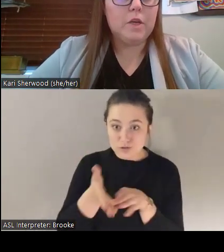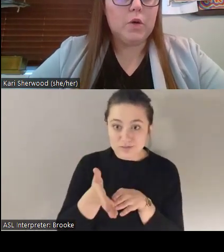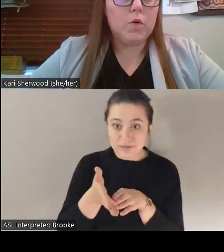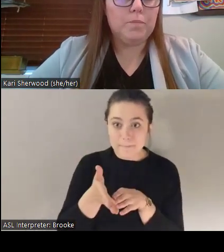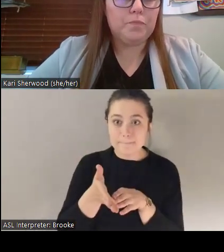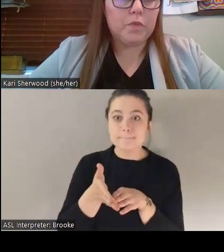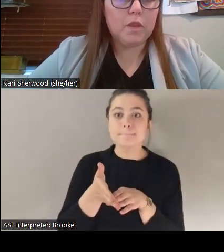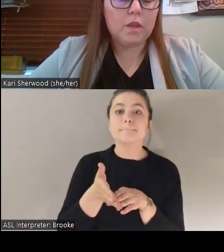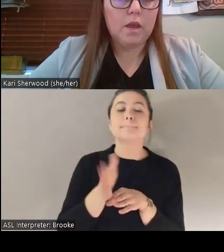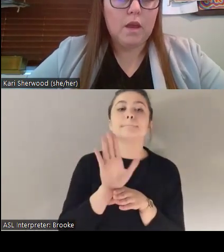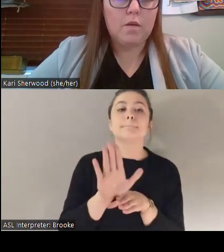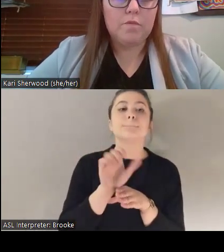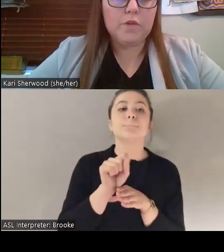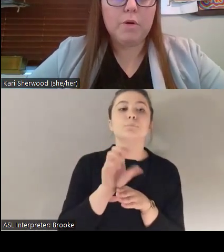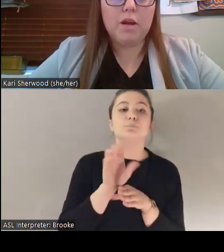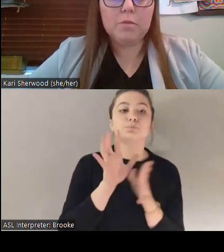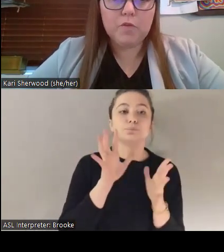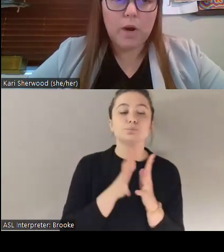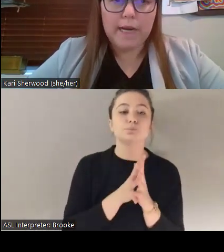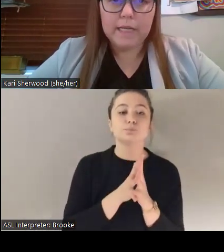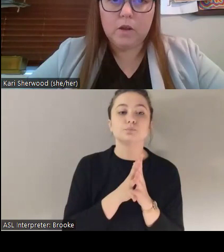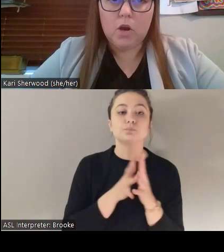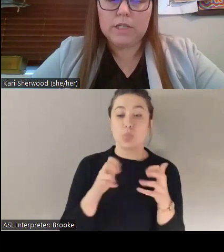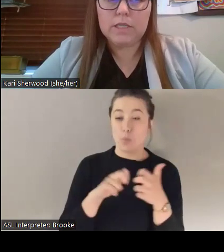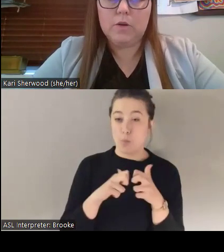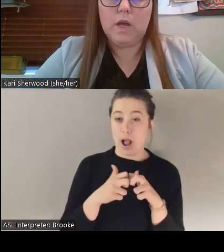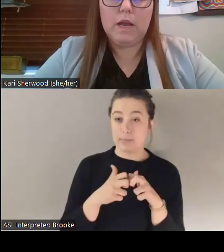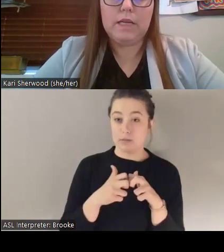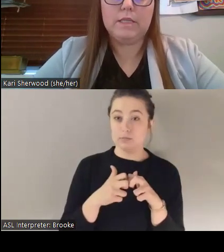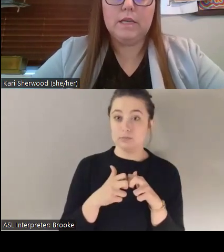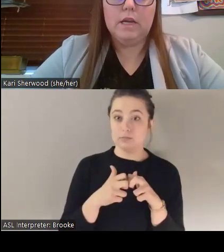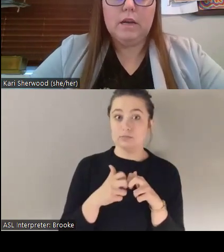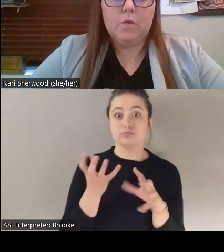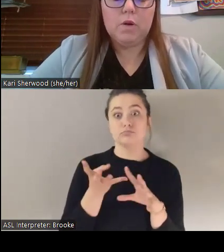So for the problem of waiting in long and slow lines,